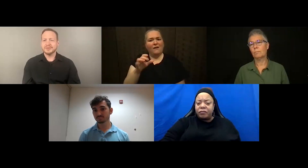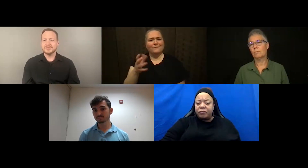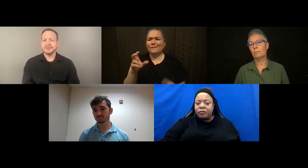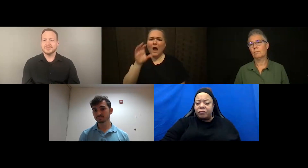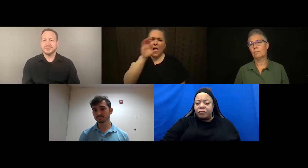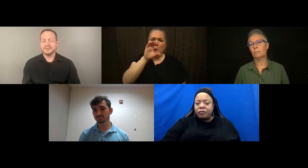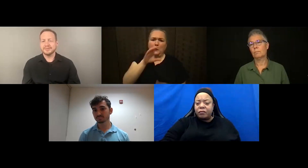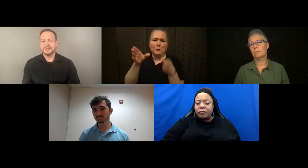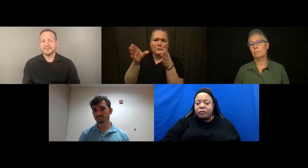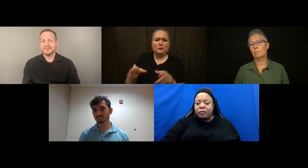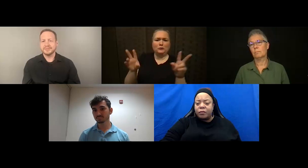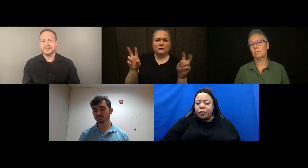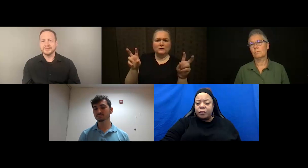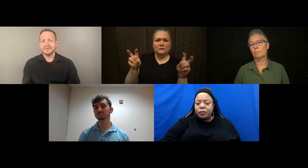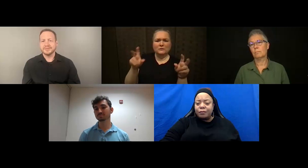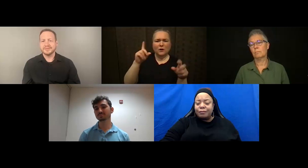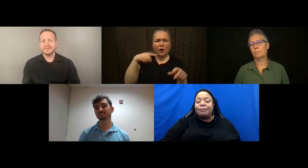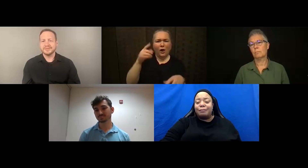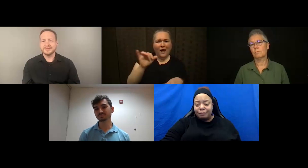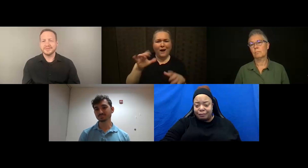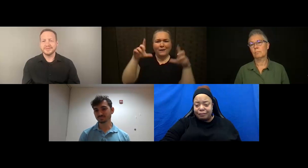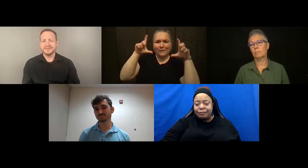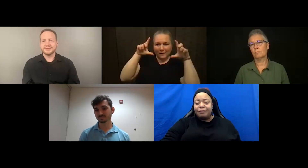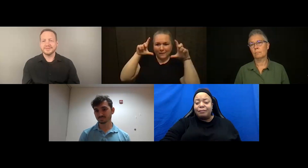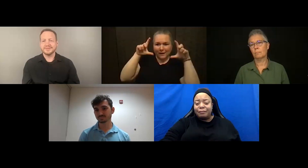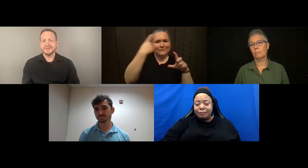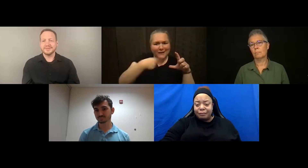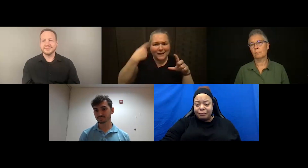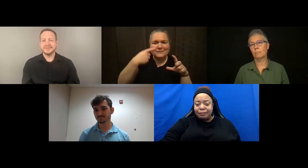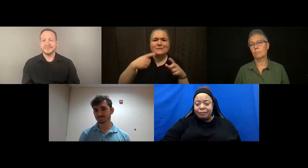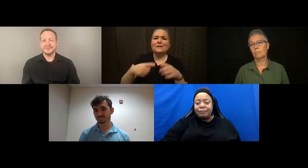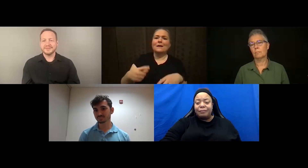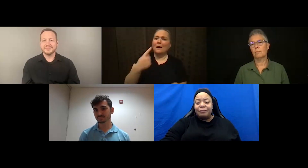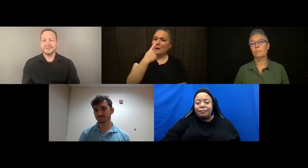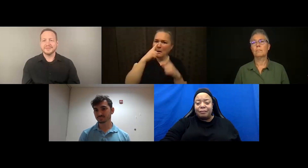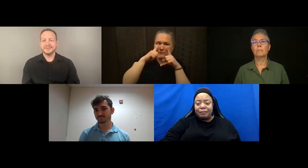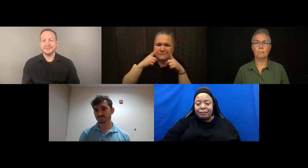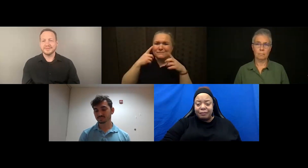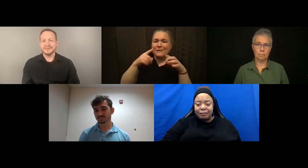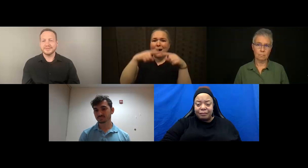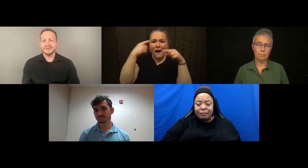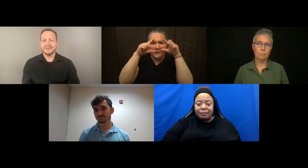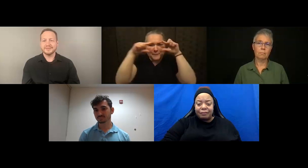Jillian: It almost looks like a cartoon person. You can see the face, they've got the